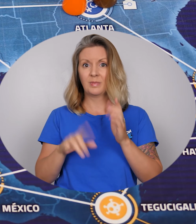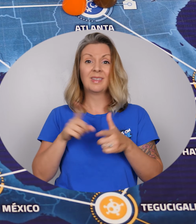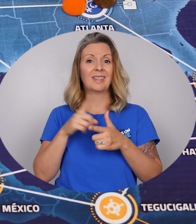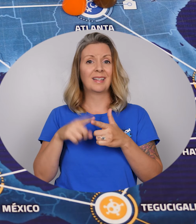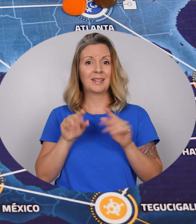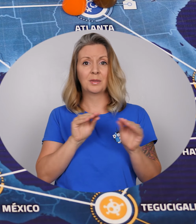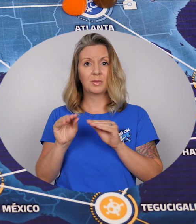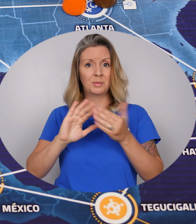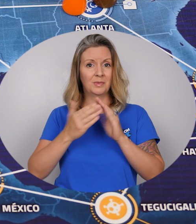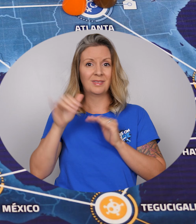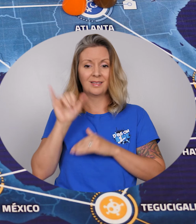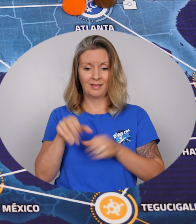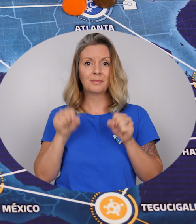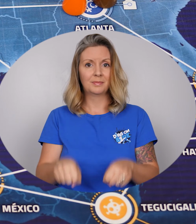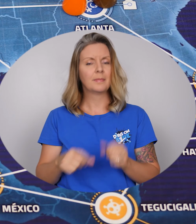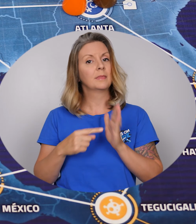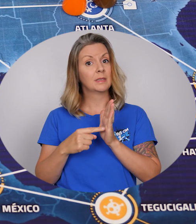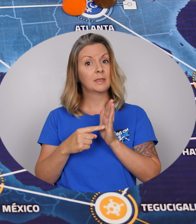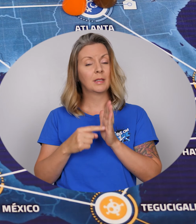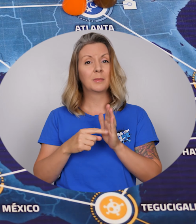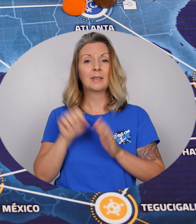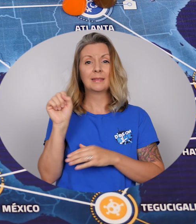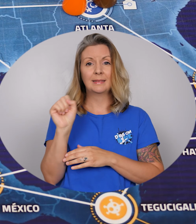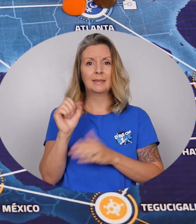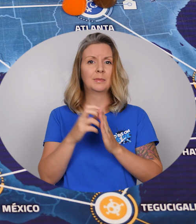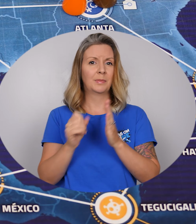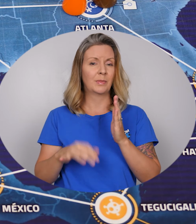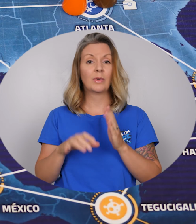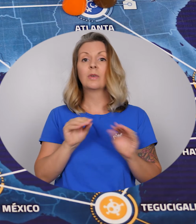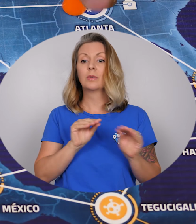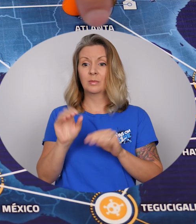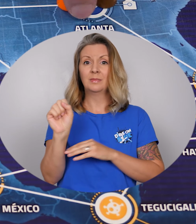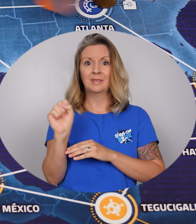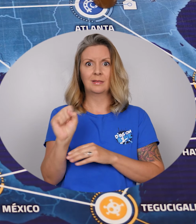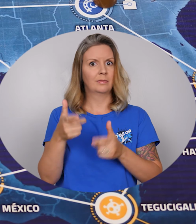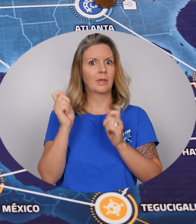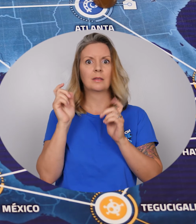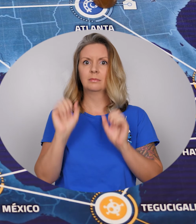directly to the city that it shows. For example, I could discard Seattle and then go directly